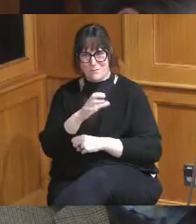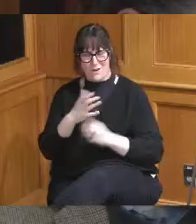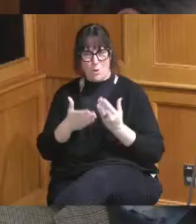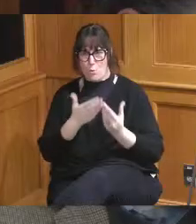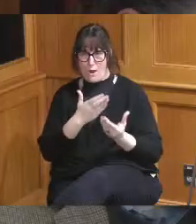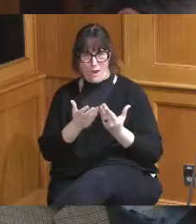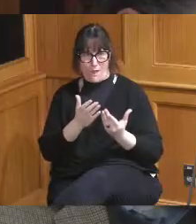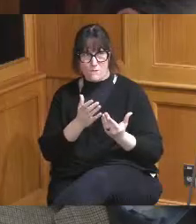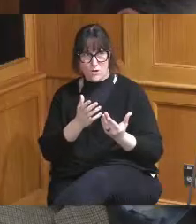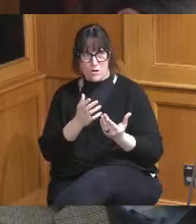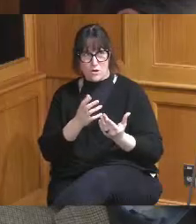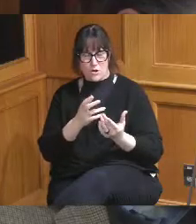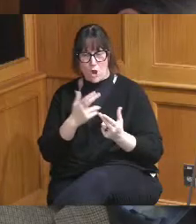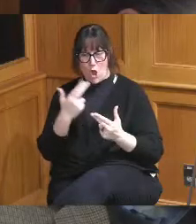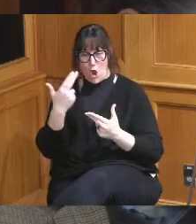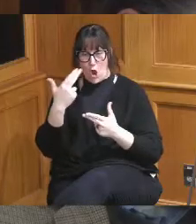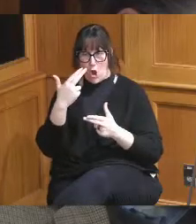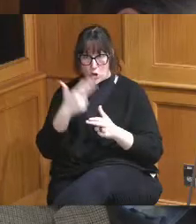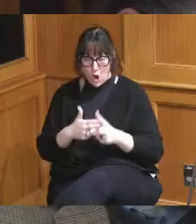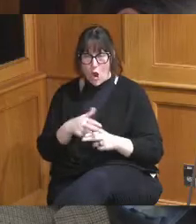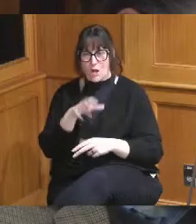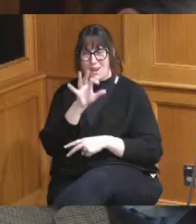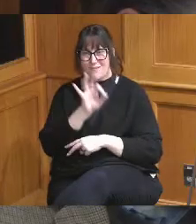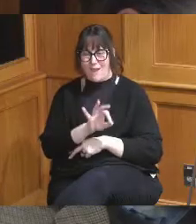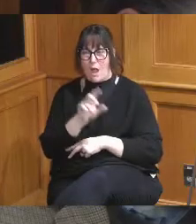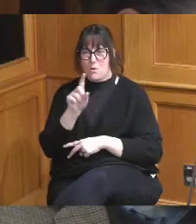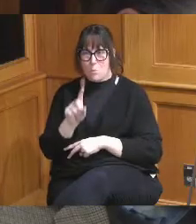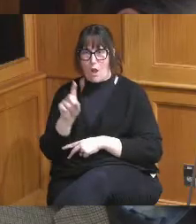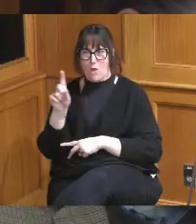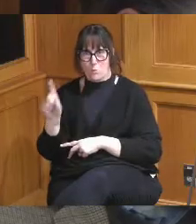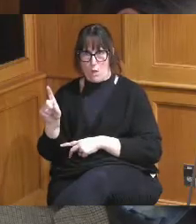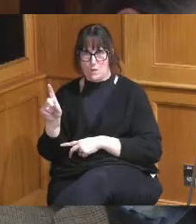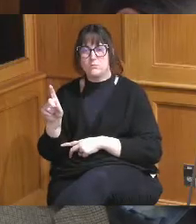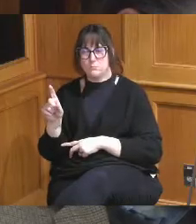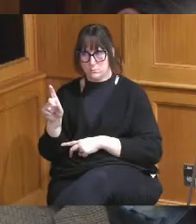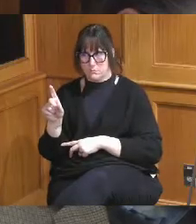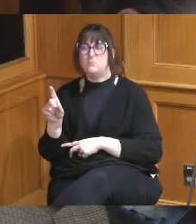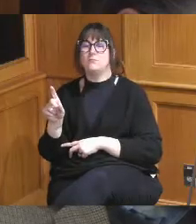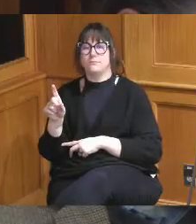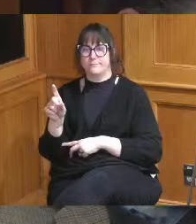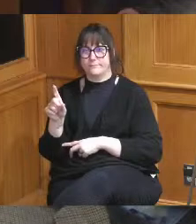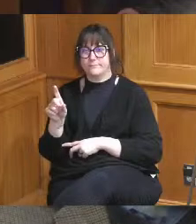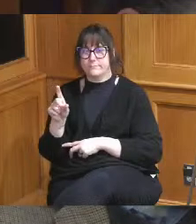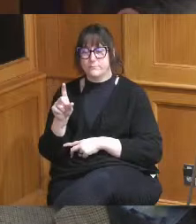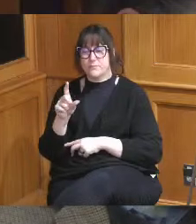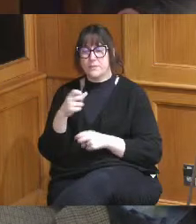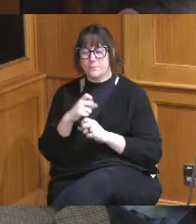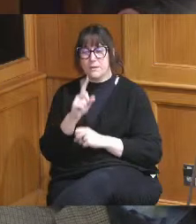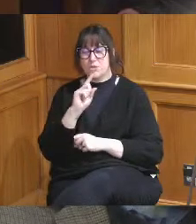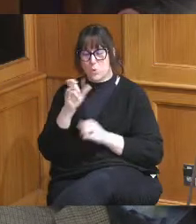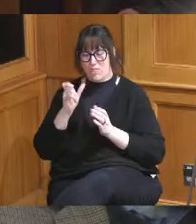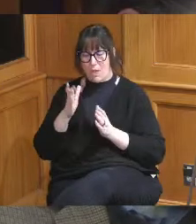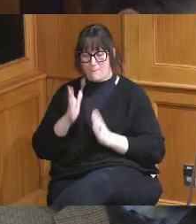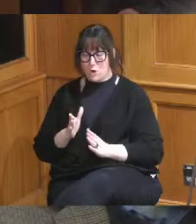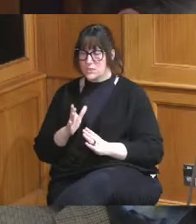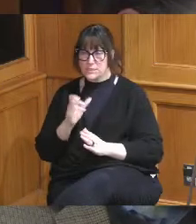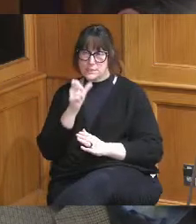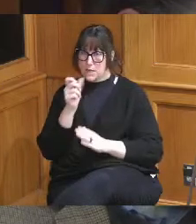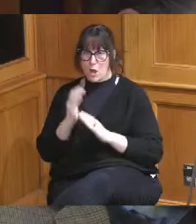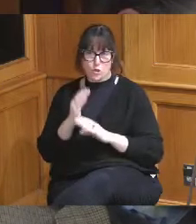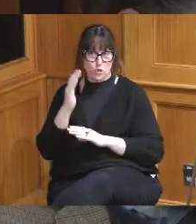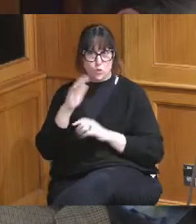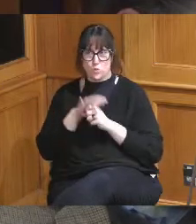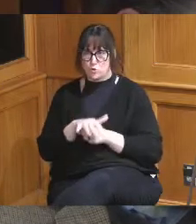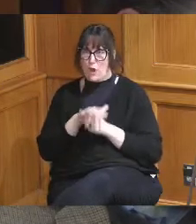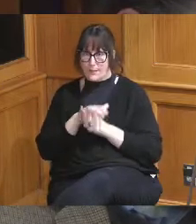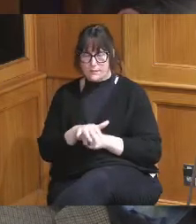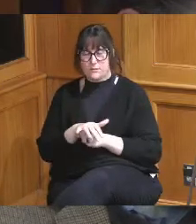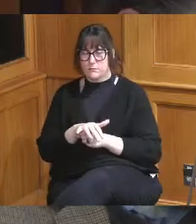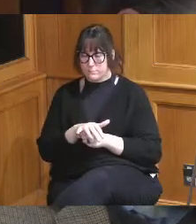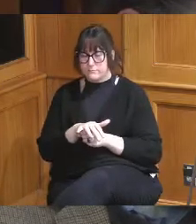do they say call 911 and I want to make sure that person is not overstressed and you know we can't